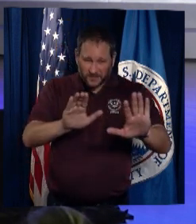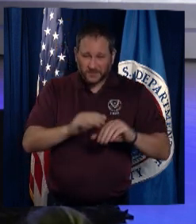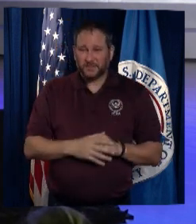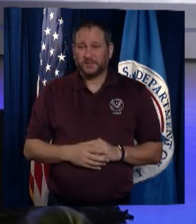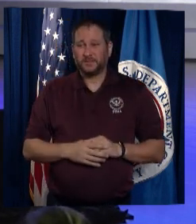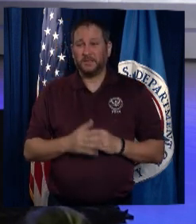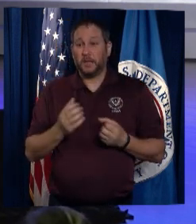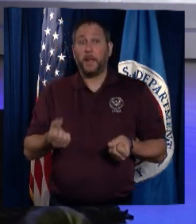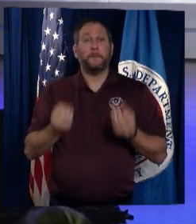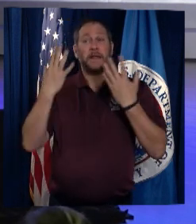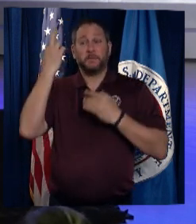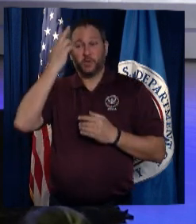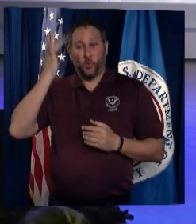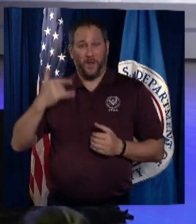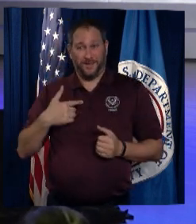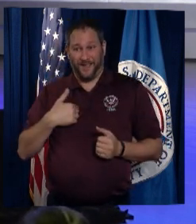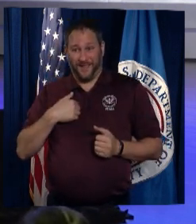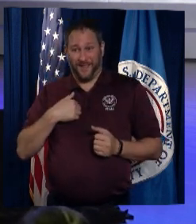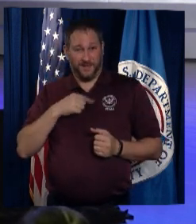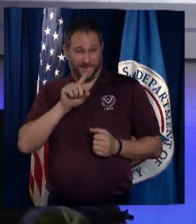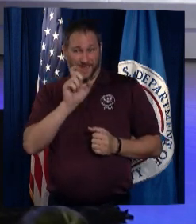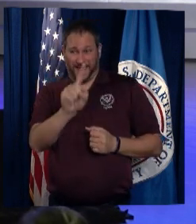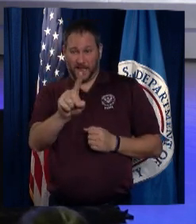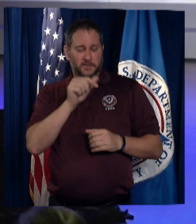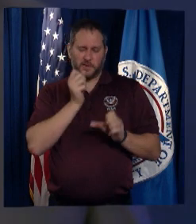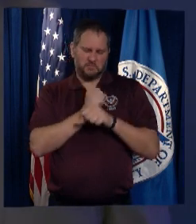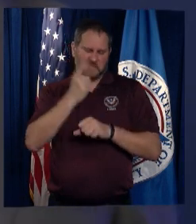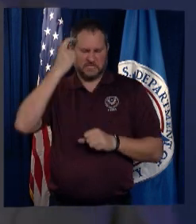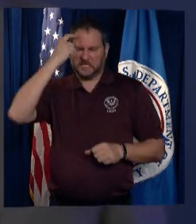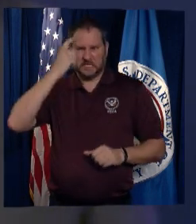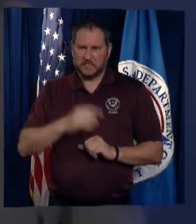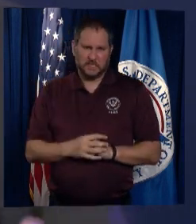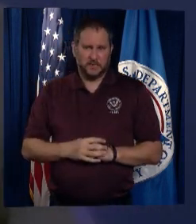your act together and provide a single point of contact to the VOAD, we will